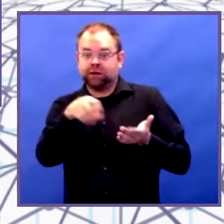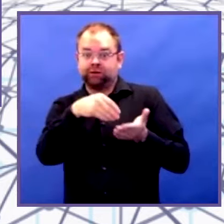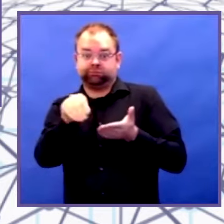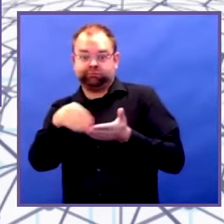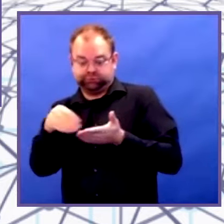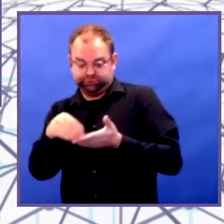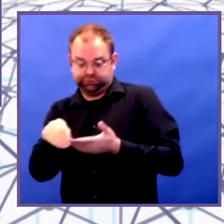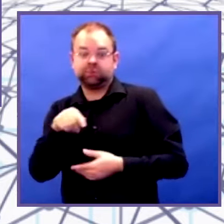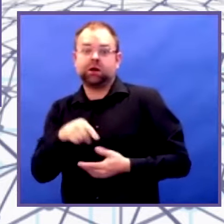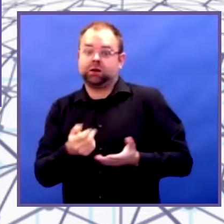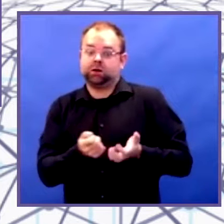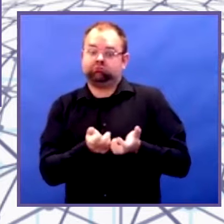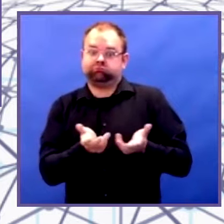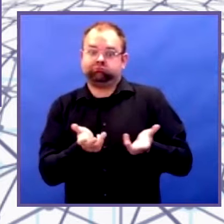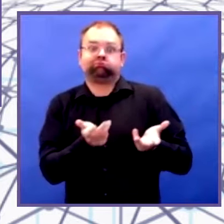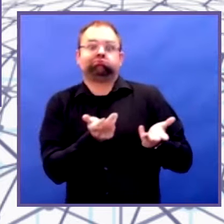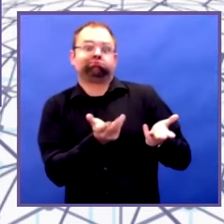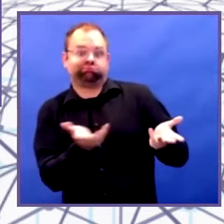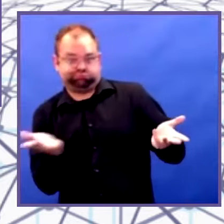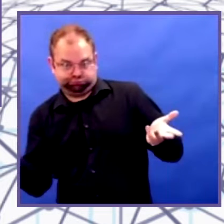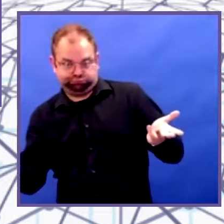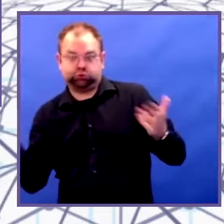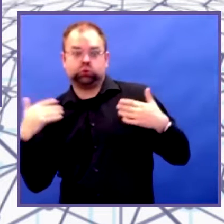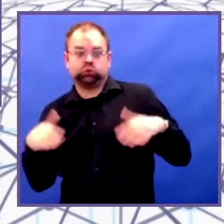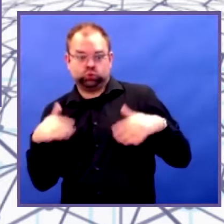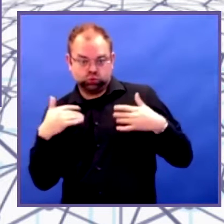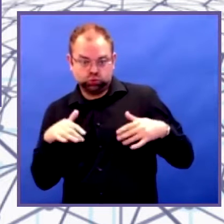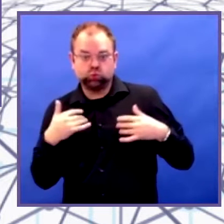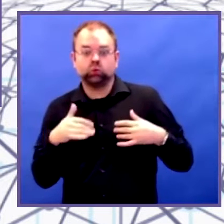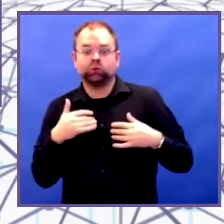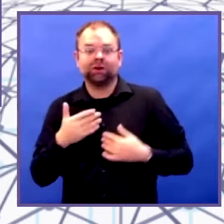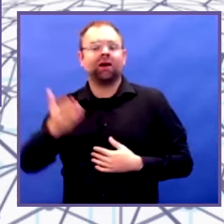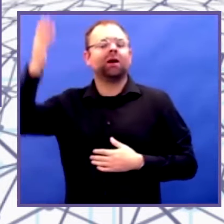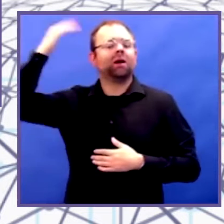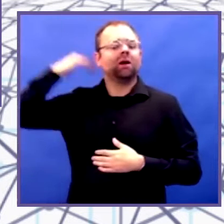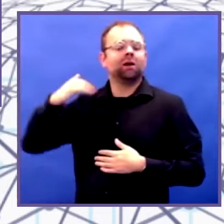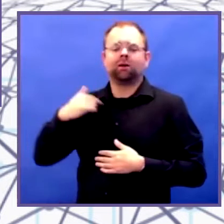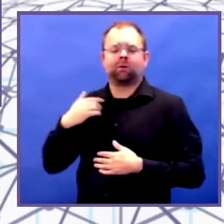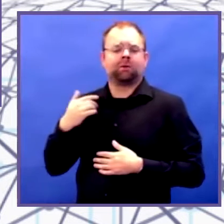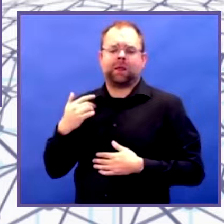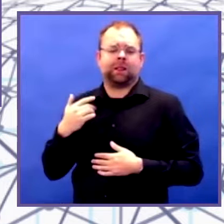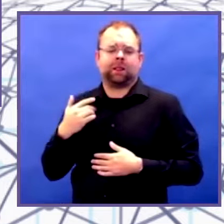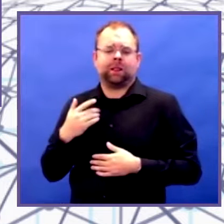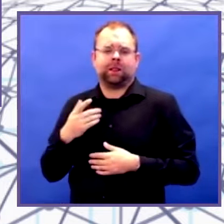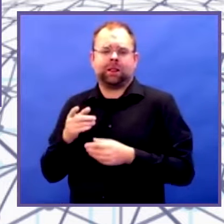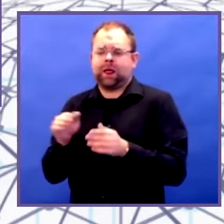assisted products available, but of course, these are only available to those with access